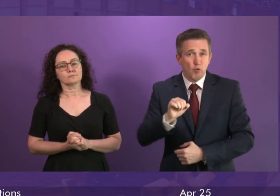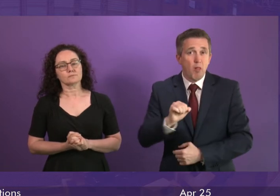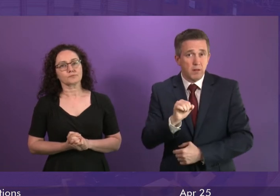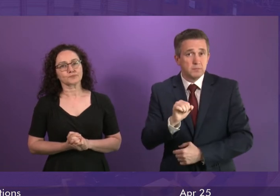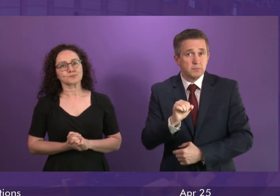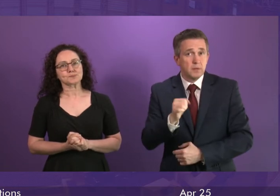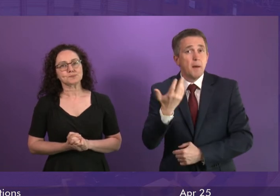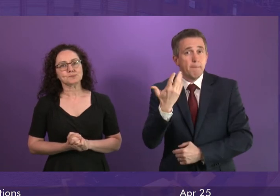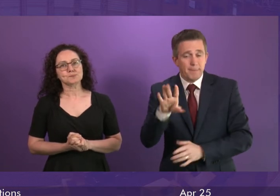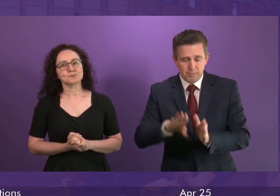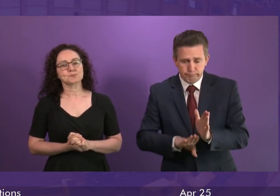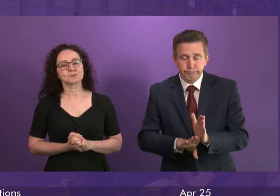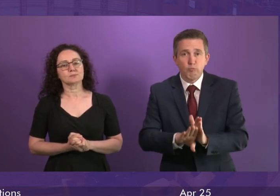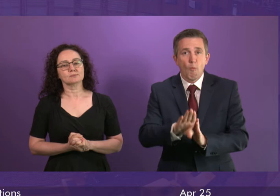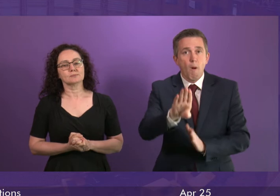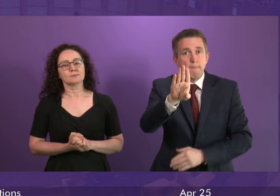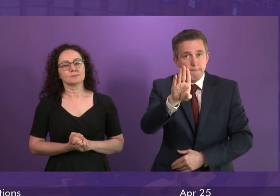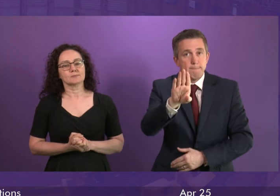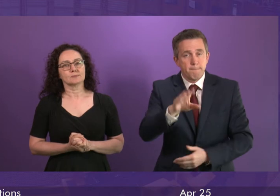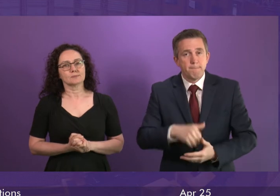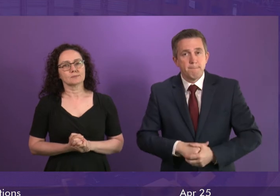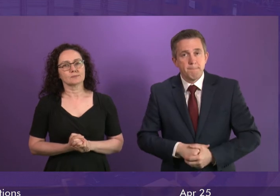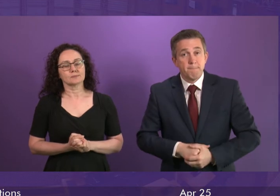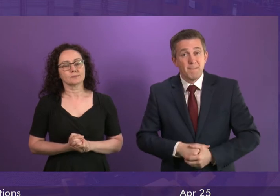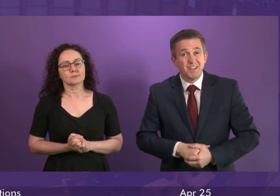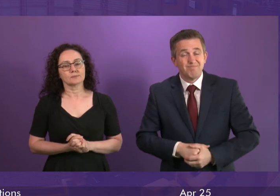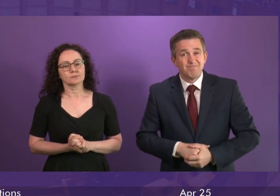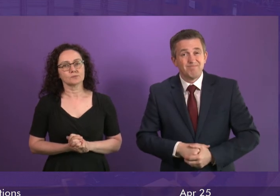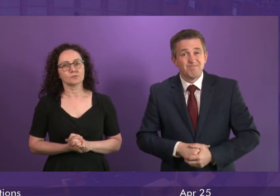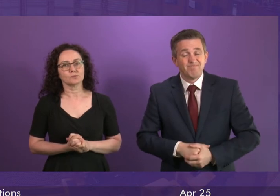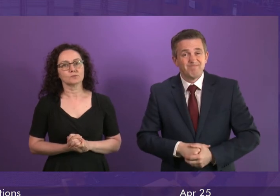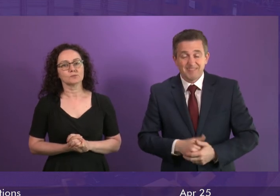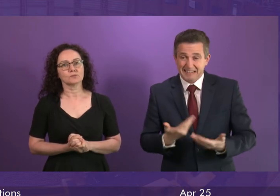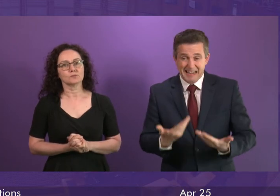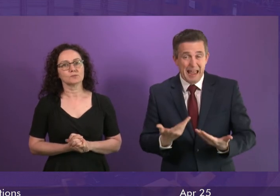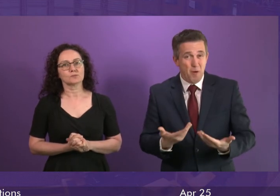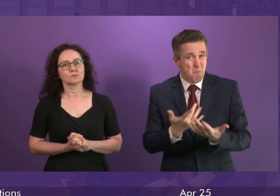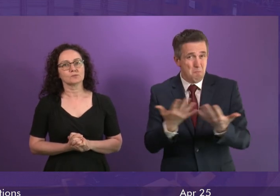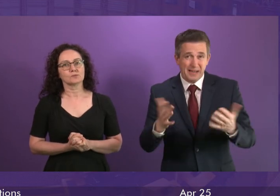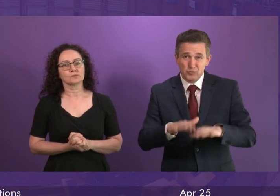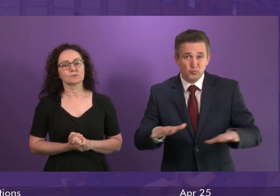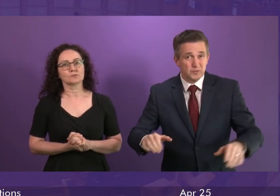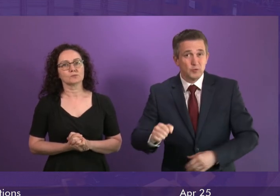year has risen again. The shocking fact is that more and more children in Scotland are